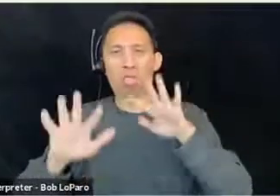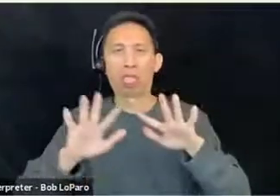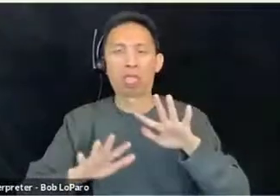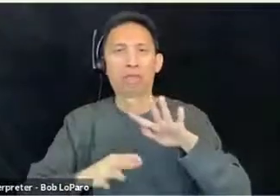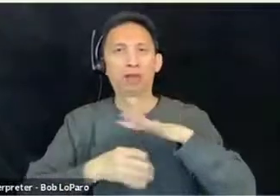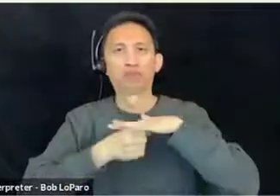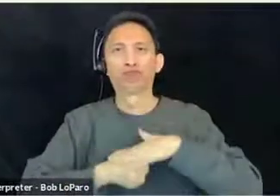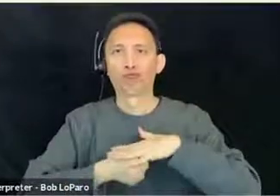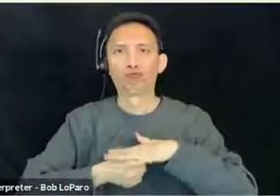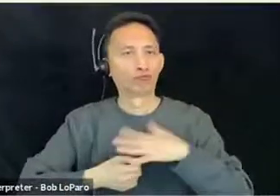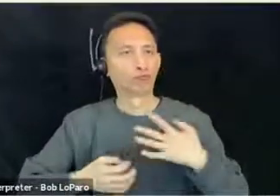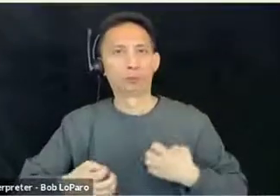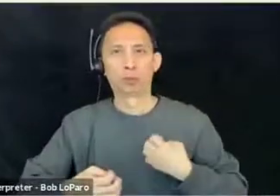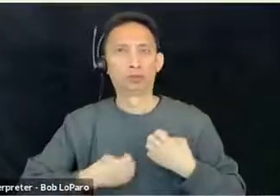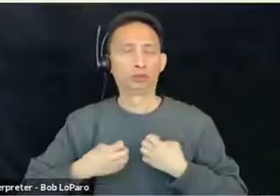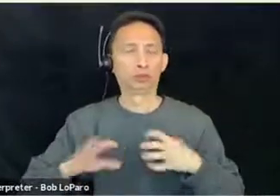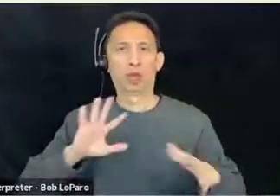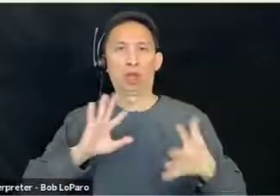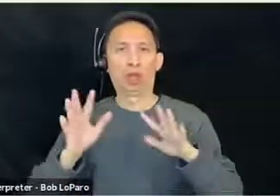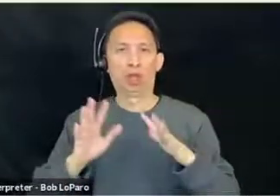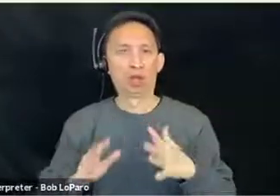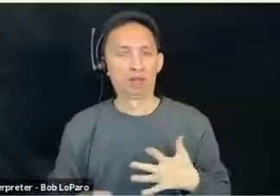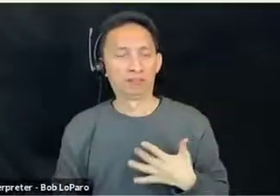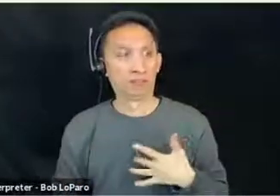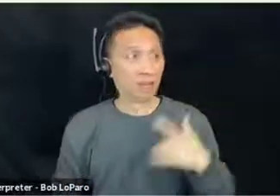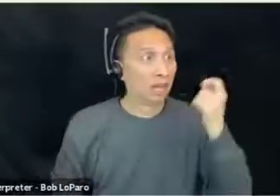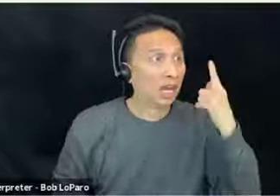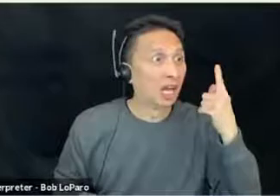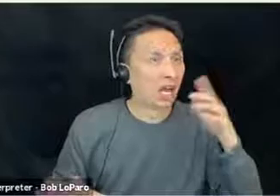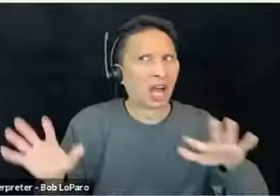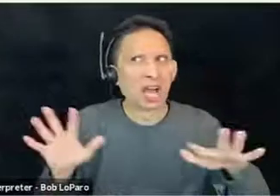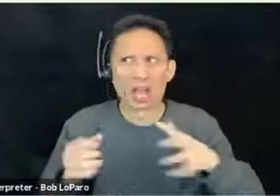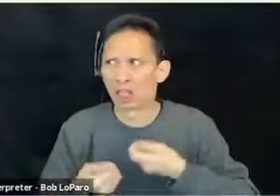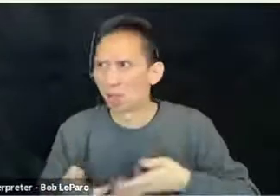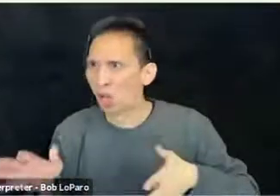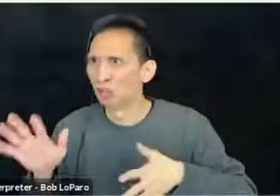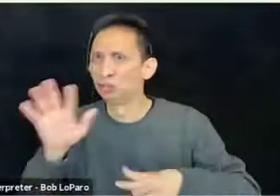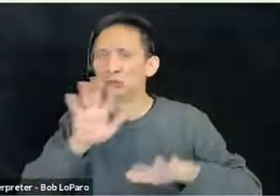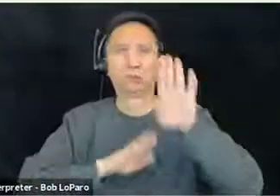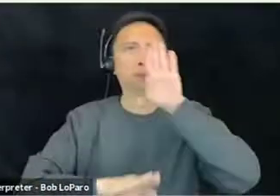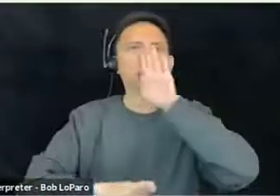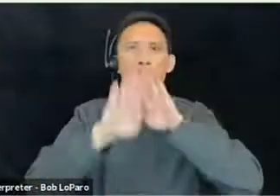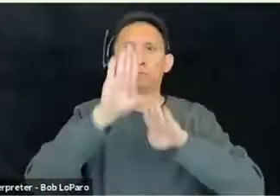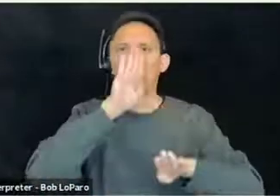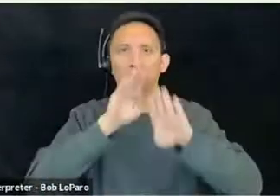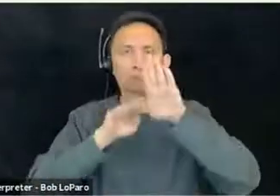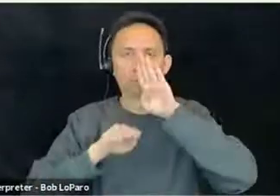There's so many reasons that we need to help identify and connect these supports to these families earlier.